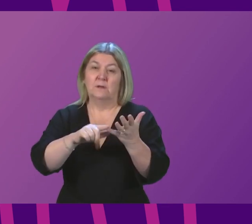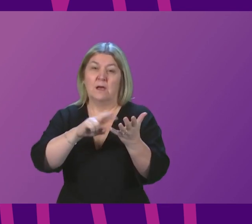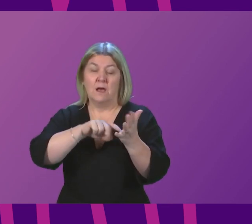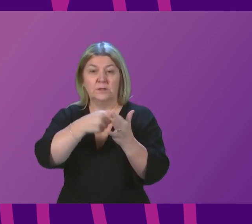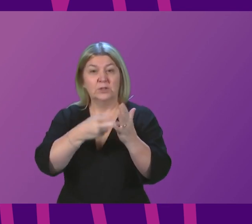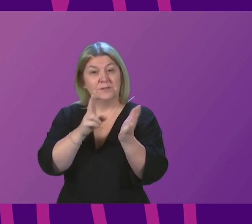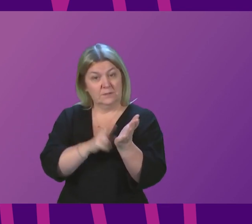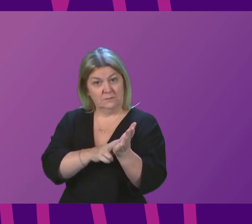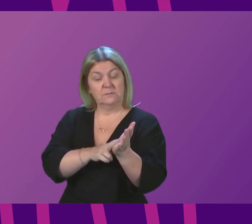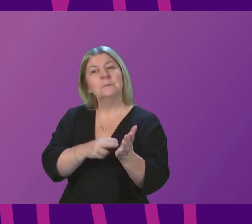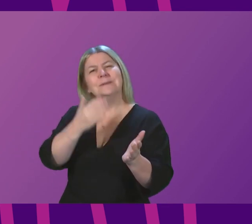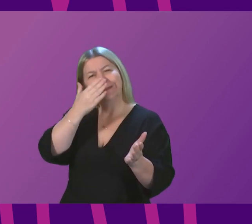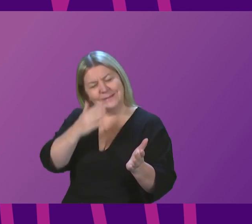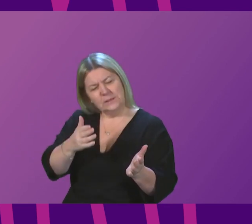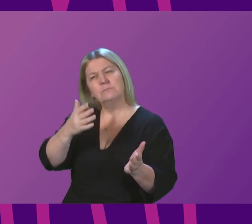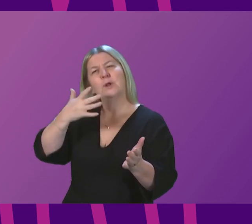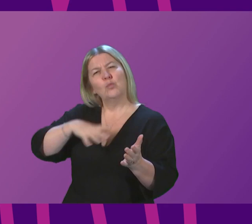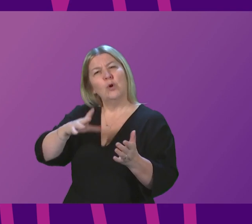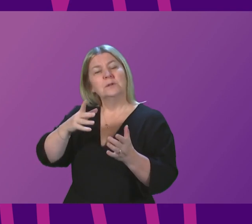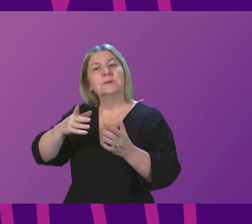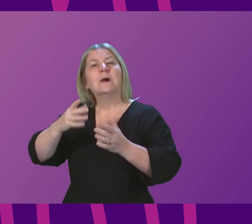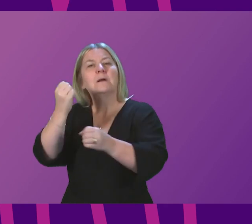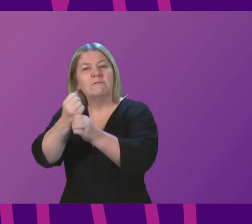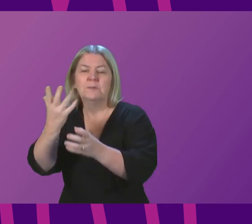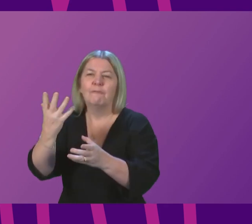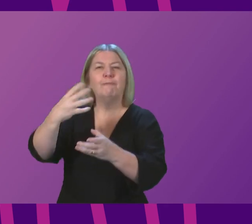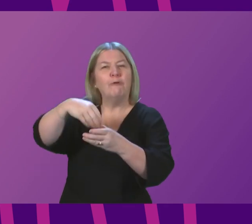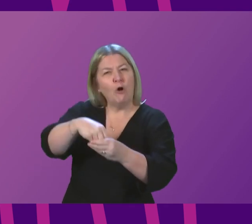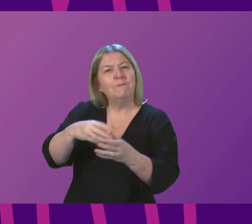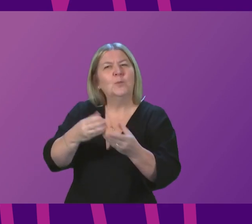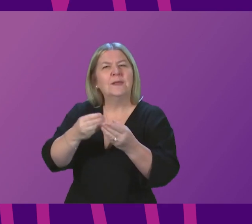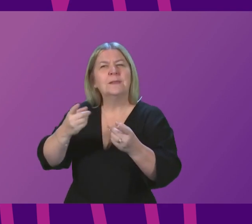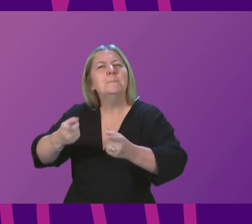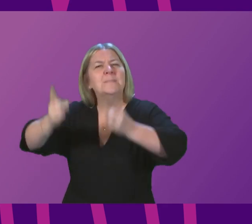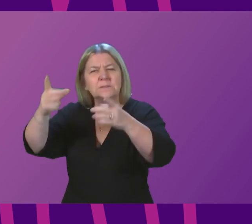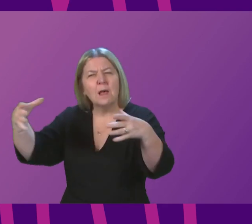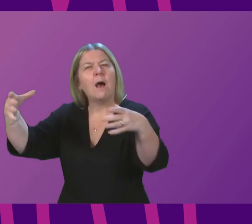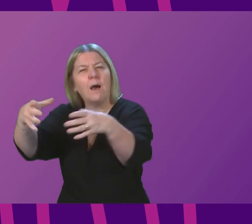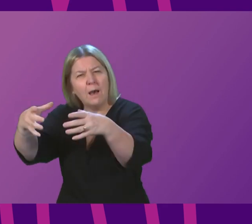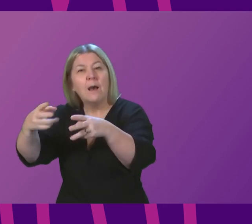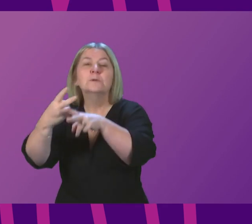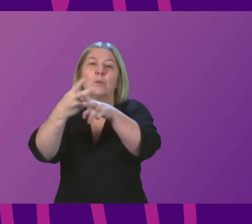involved, with a ministerial task force to look at the development of the Hunterston PARC site.